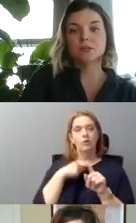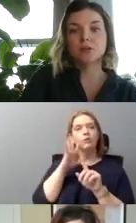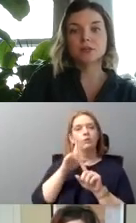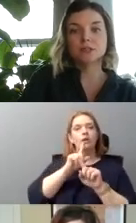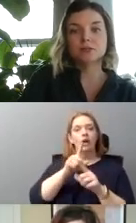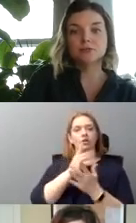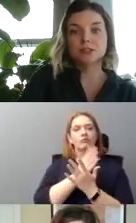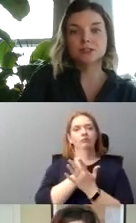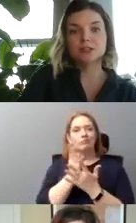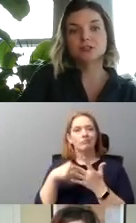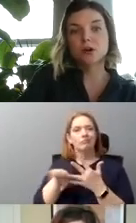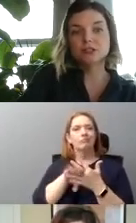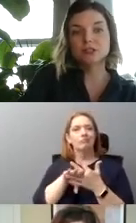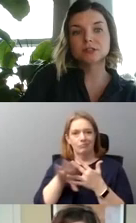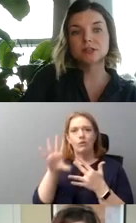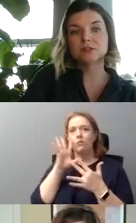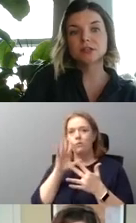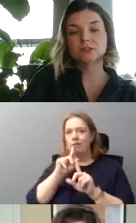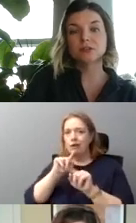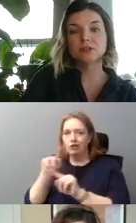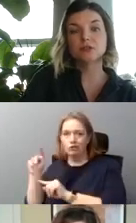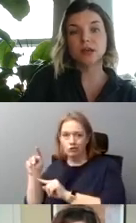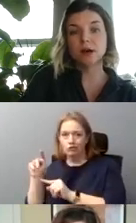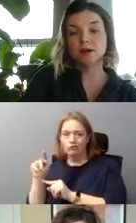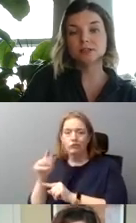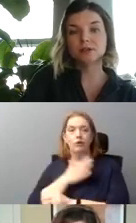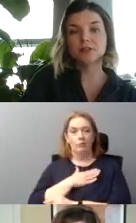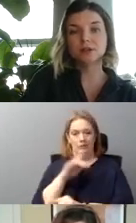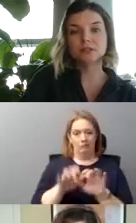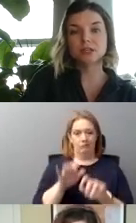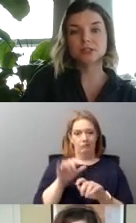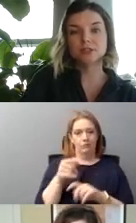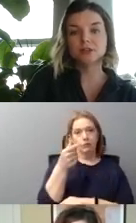so please feel free to send your questions into us through the Q&A box throughout the presentation.